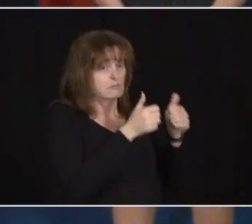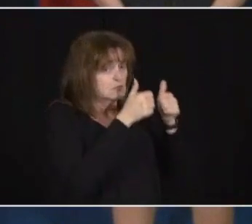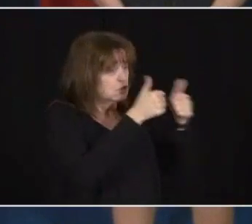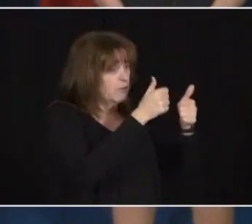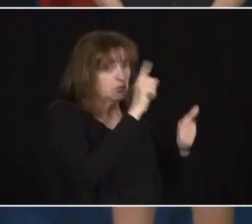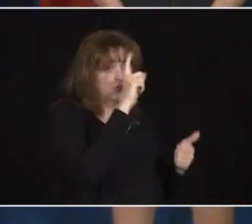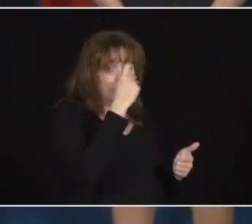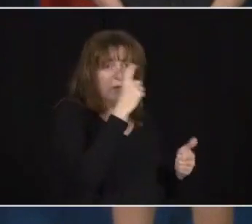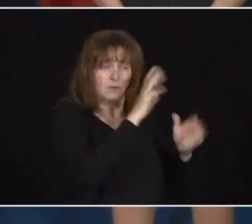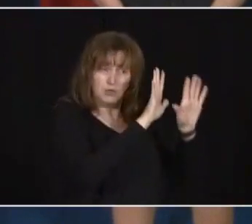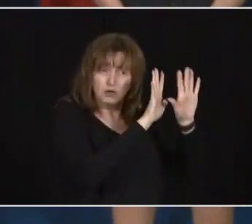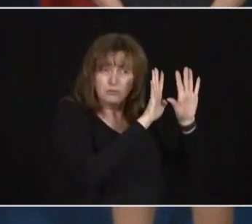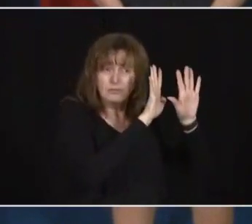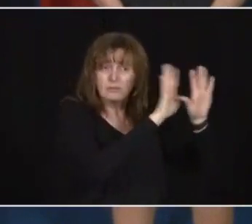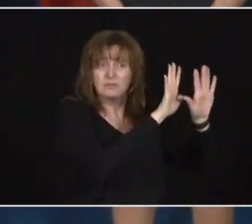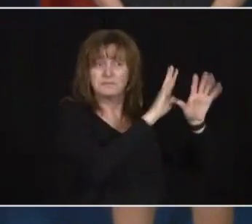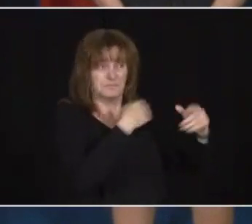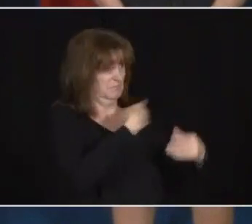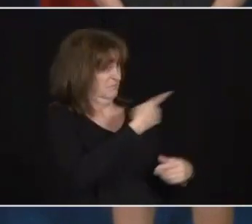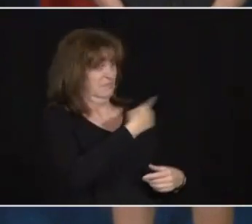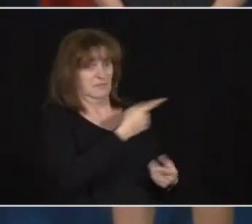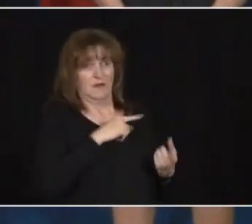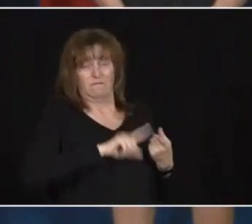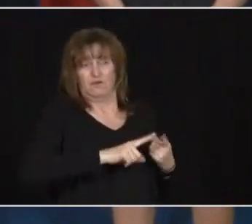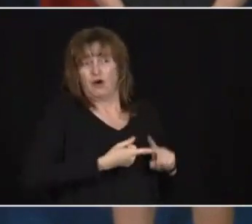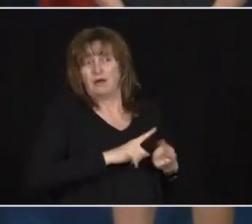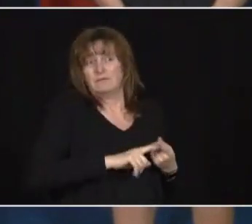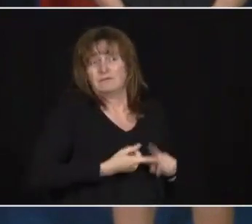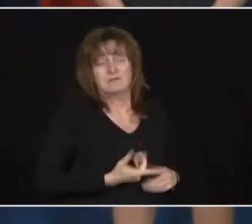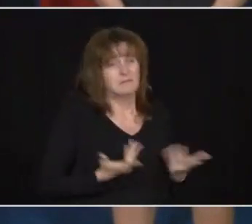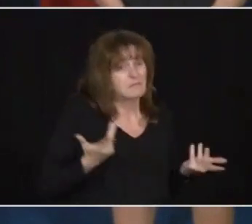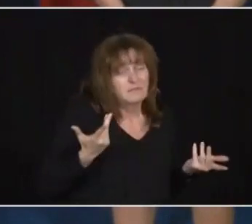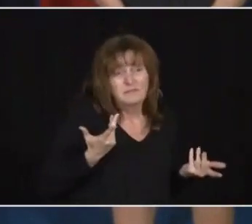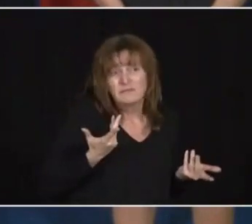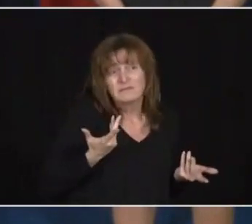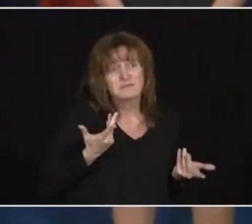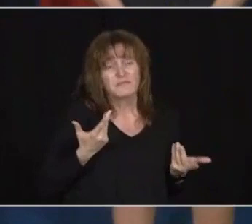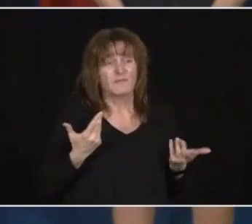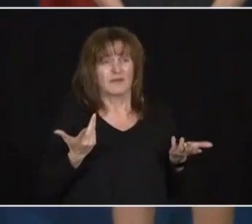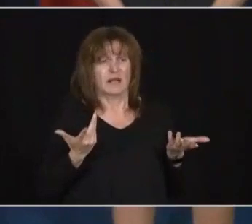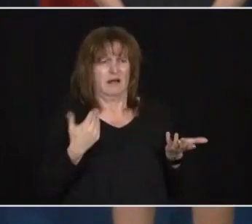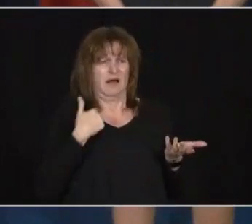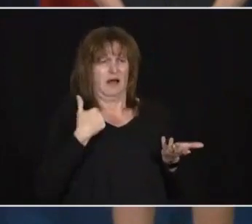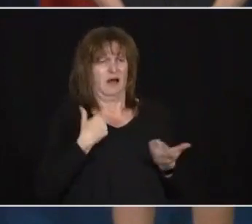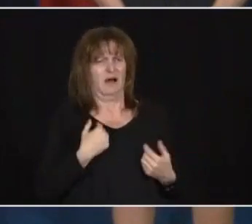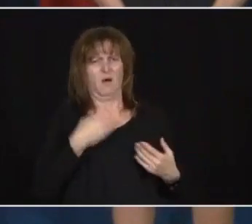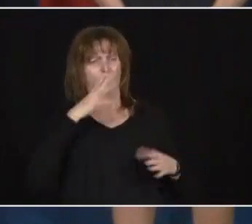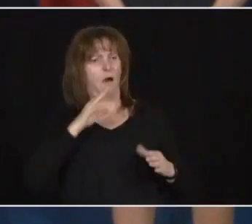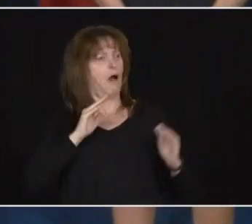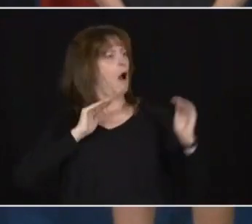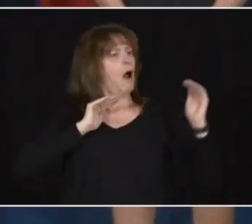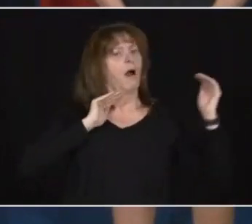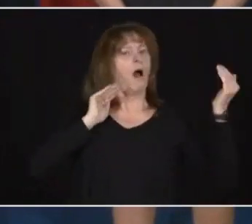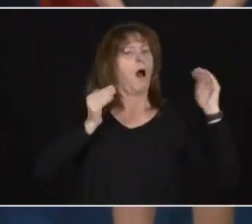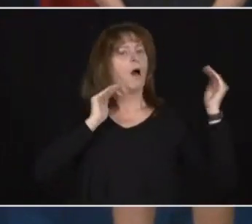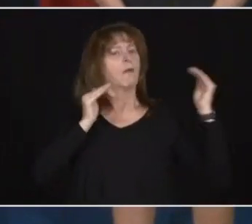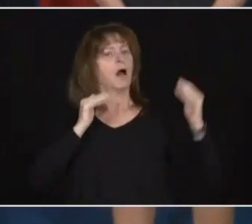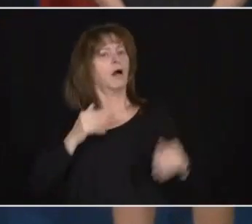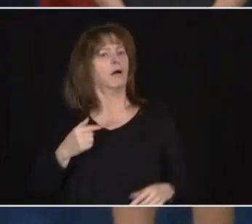good friend. I don't want to comment on him versus us. We're two different scenarios.